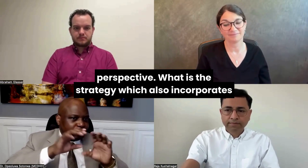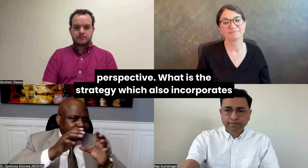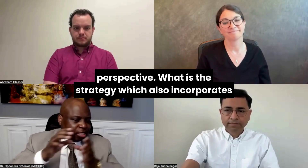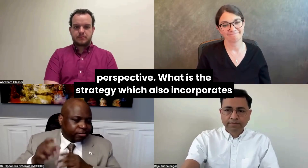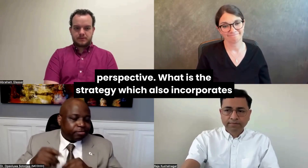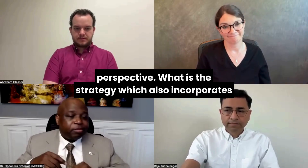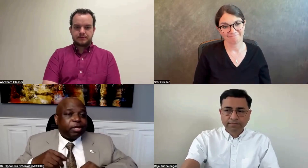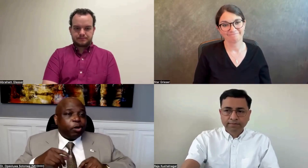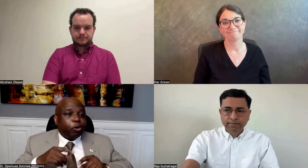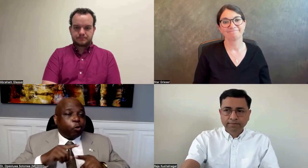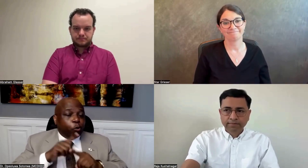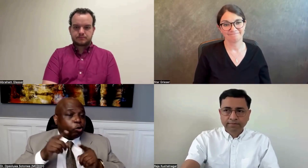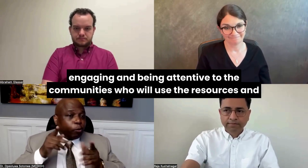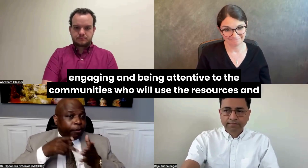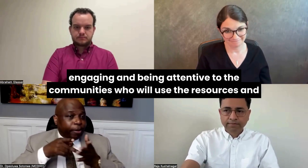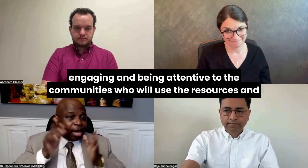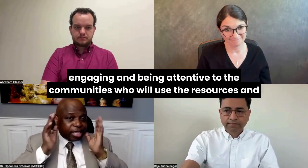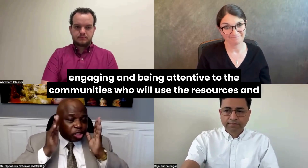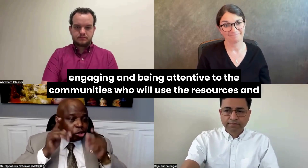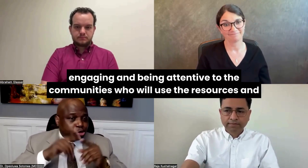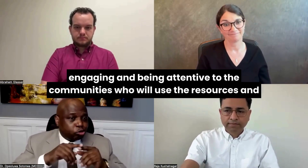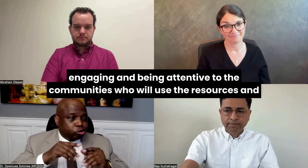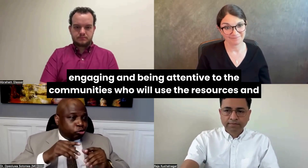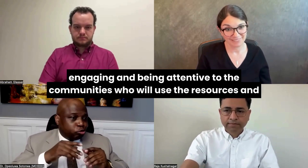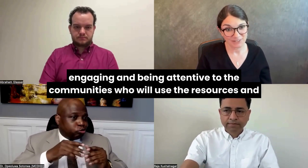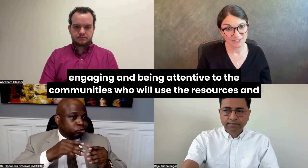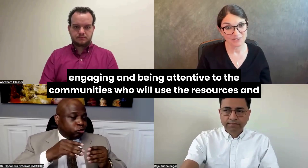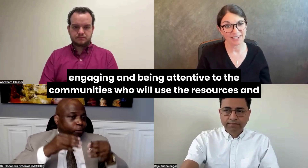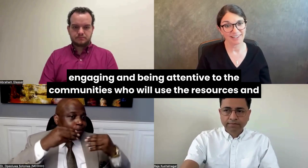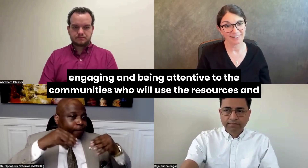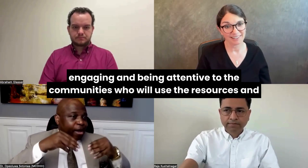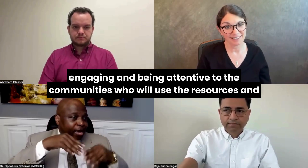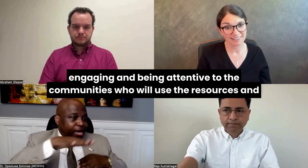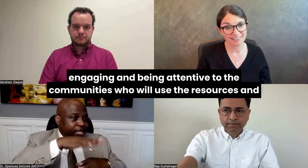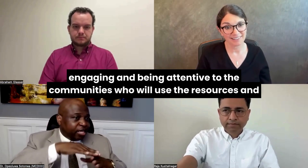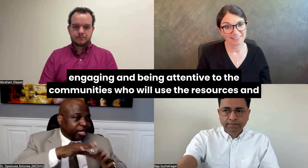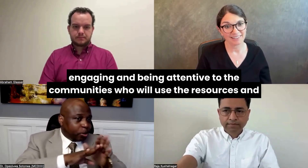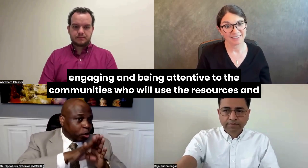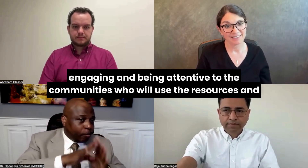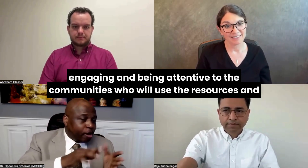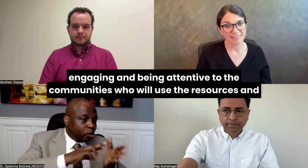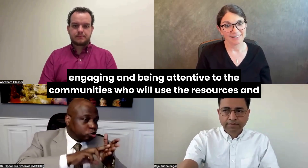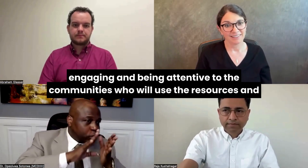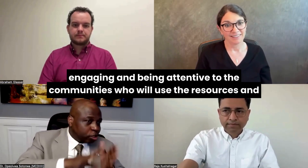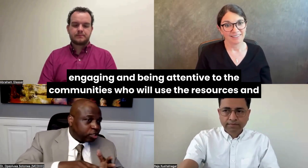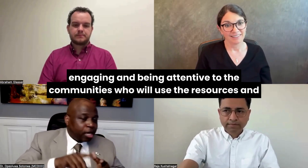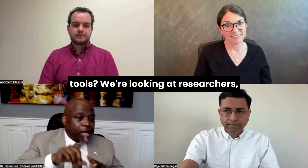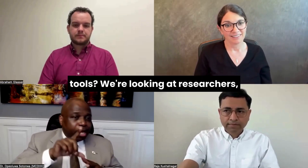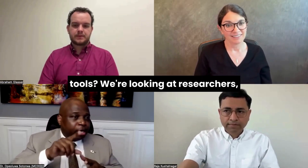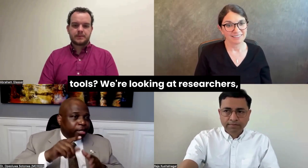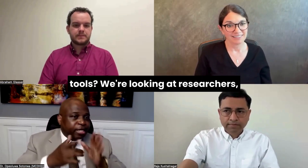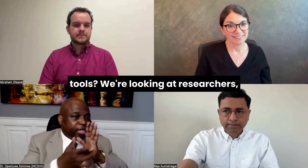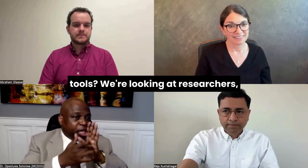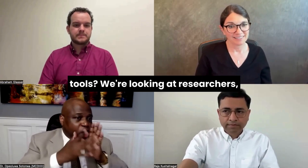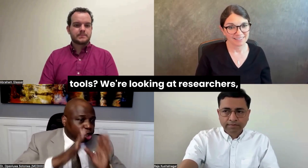engaging and being attentive to the communities who will use the resources and tools? We're looking at researchers,